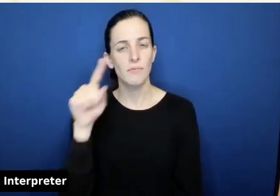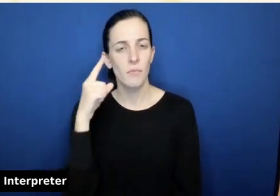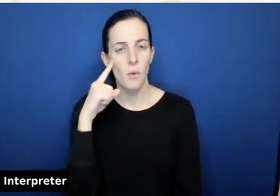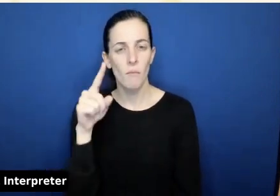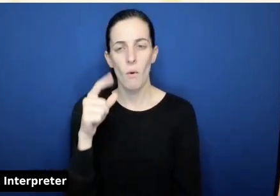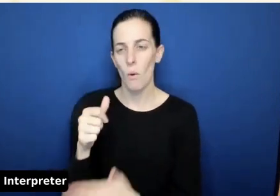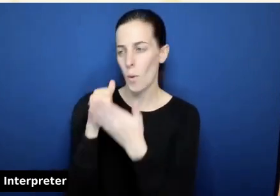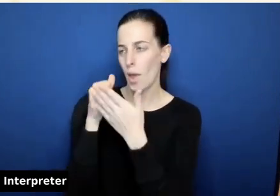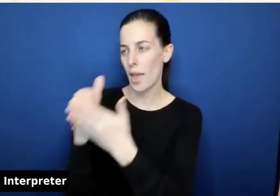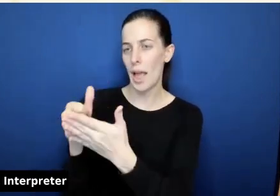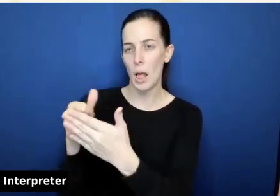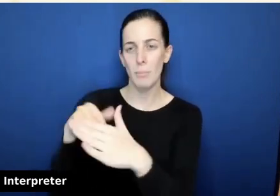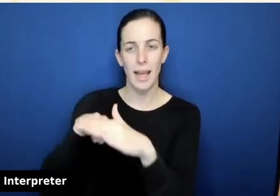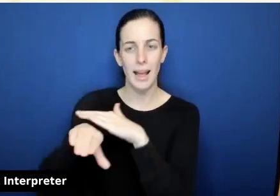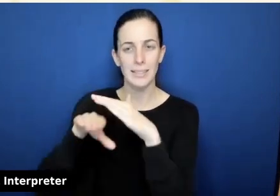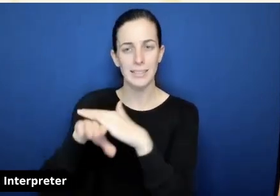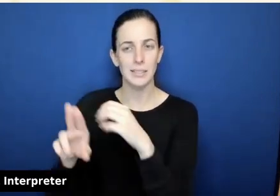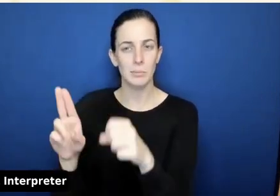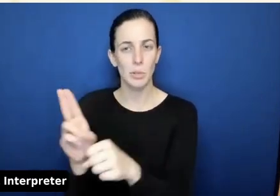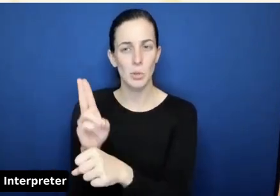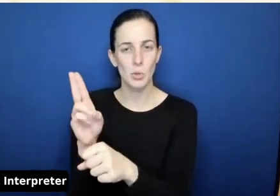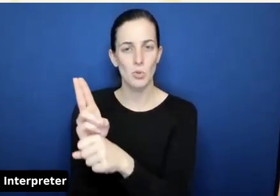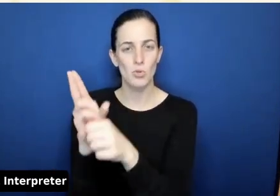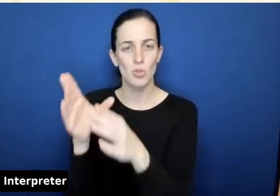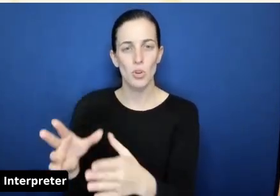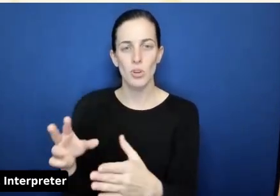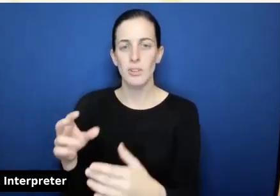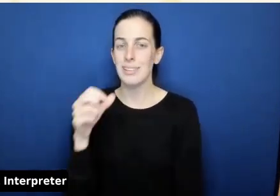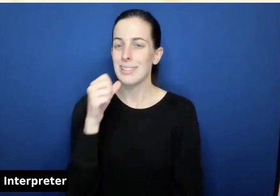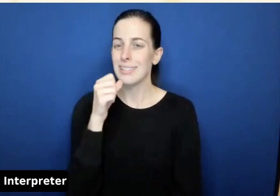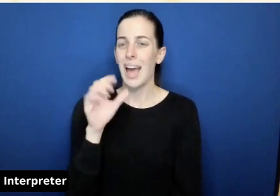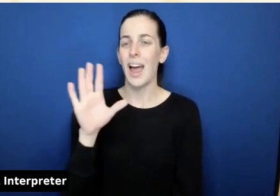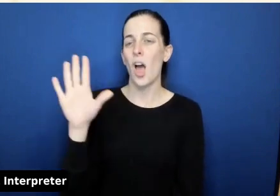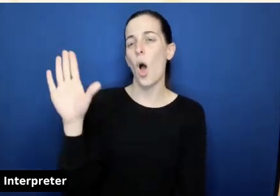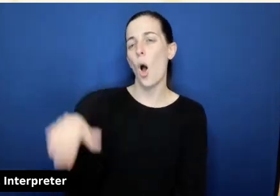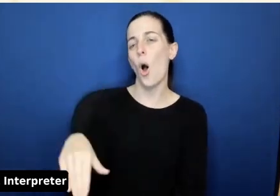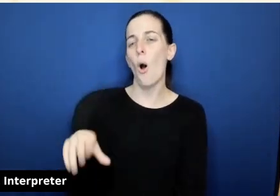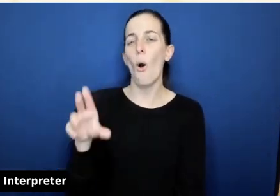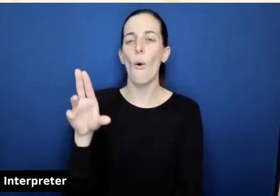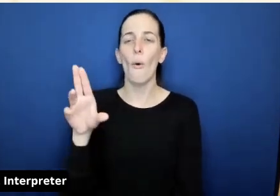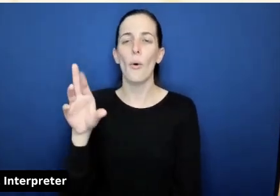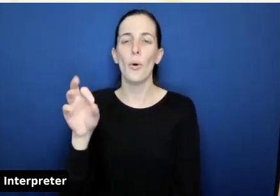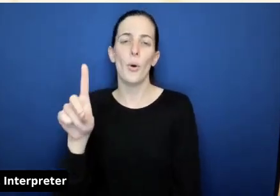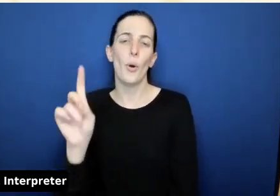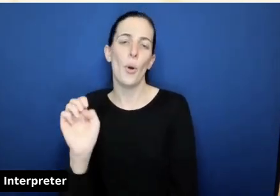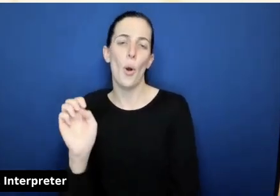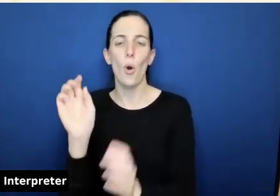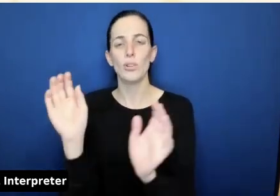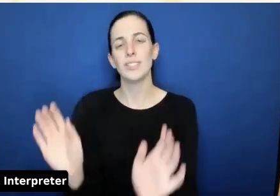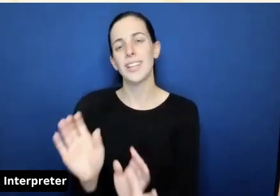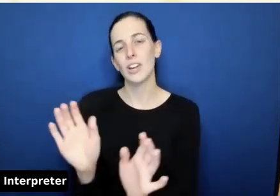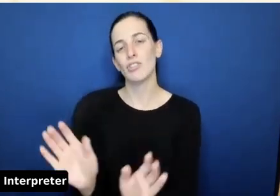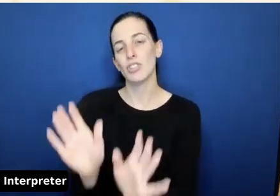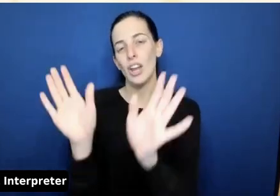So ARIA should not be treated as mere code decoration, but rather as a powerful tool to empower people with disabilities.